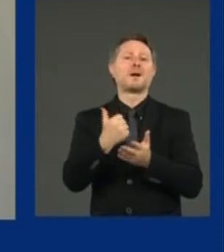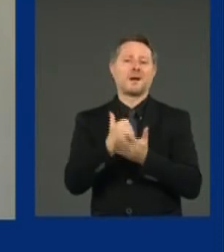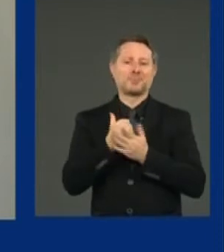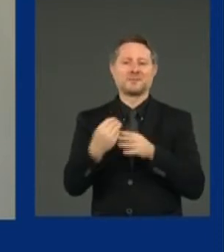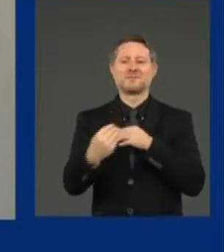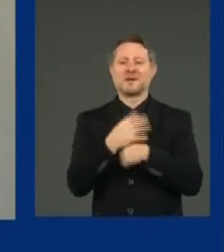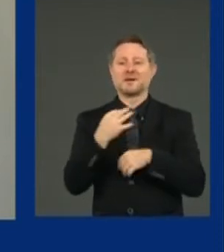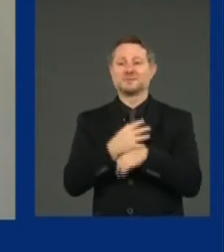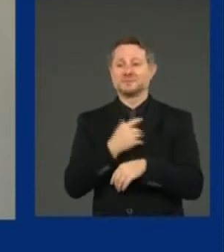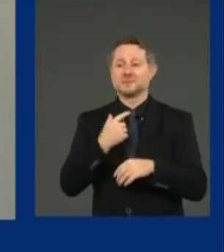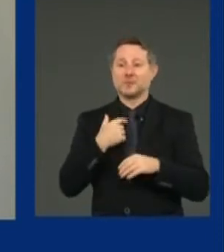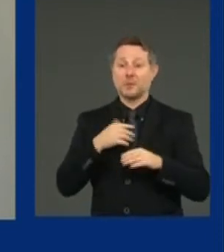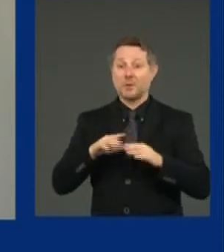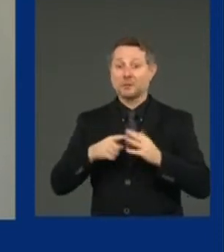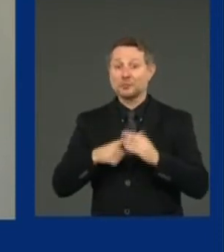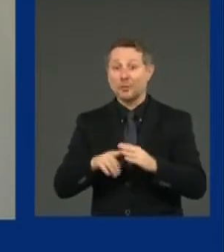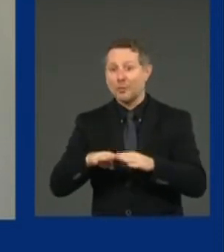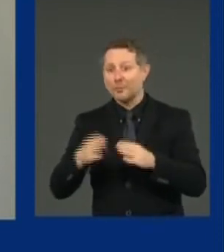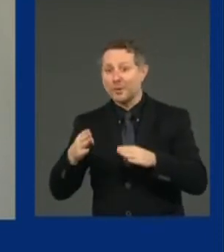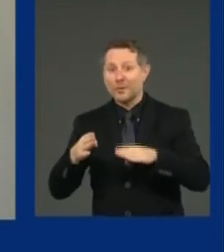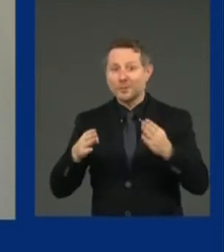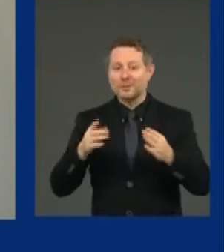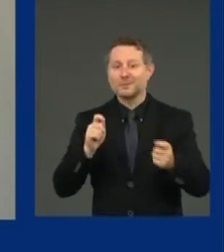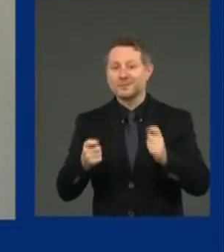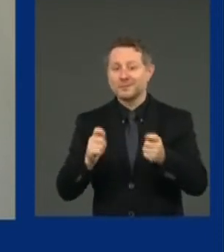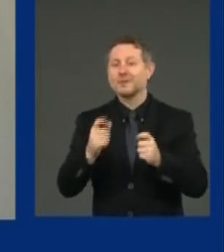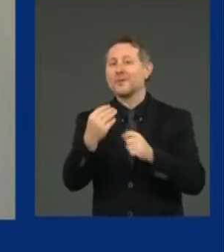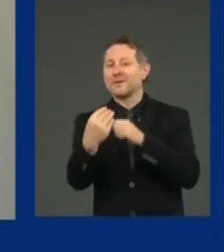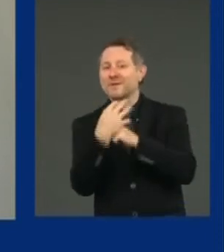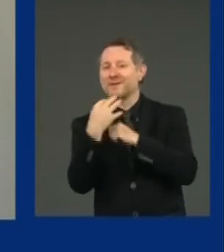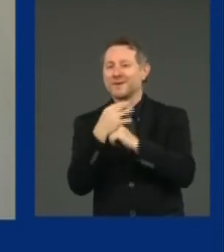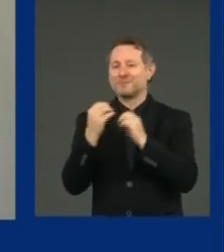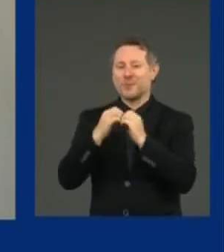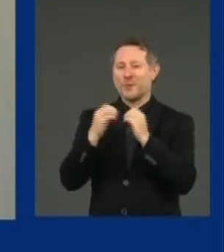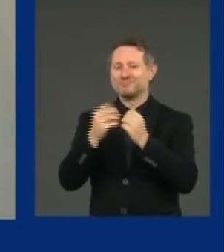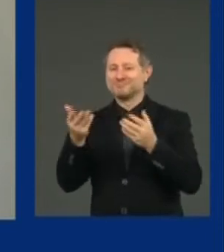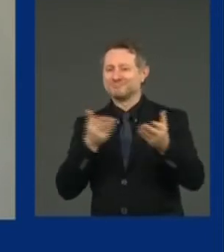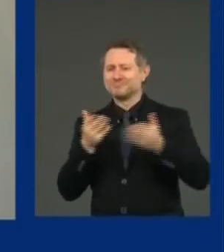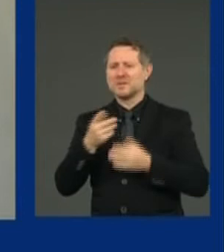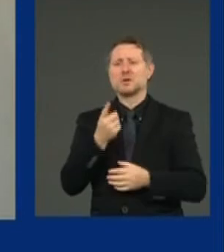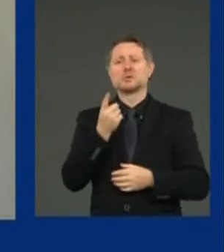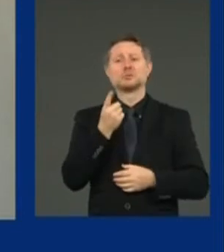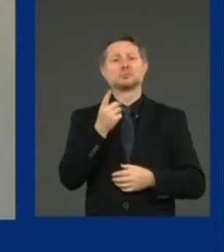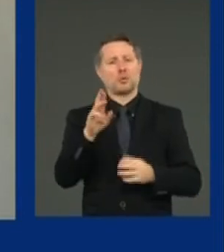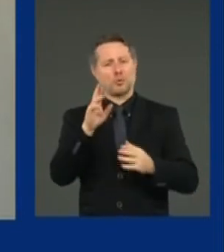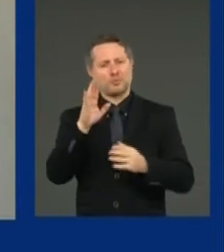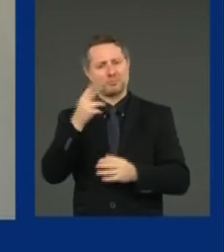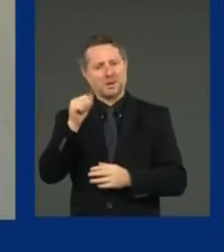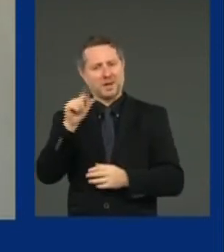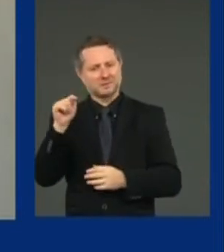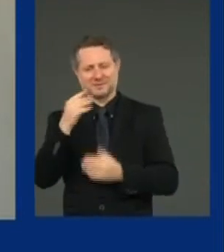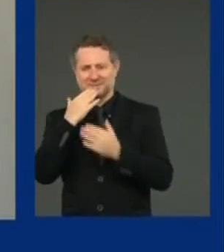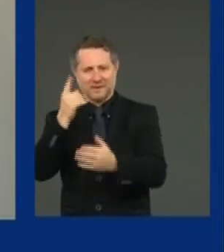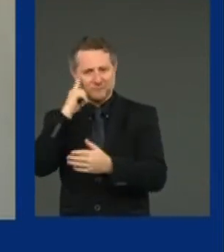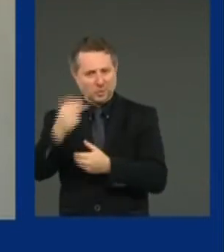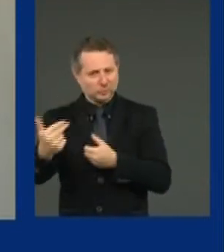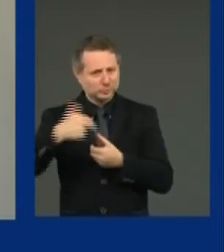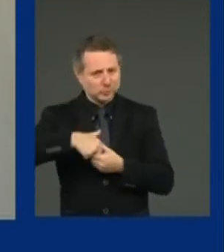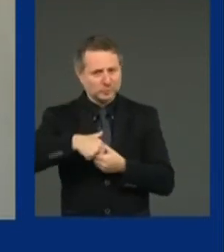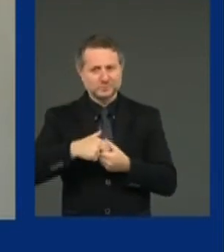BUT WHAT HAPPENS GOING FORWARD AS WE INCREASE THE ECONOMIC ACTIVITY AND WE START TO SEE NUMBERS CHANGE. SO, DOCTOR, THANK YOU VERY MUCH